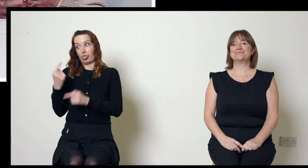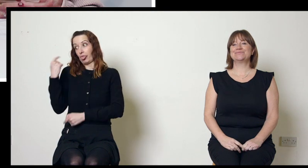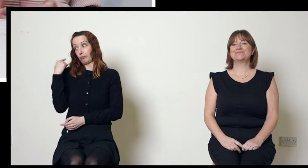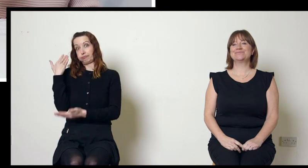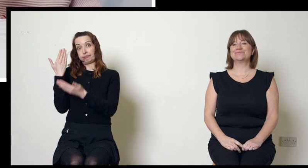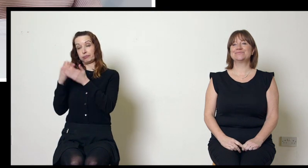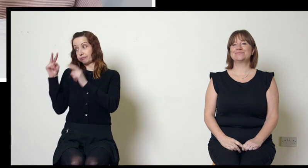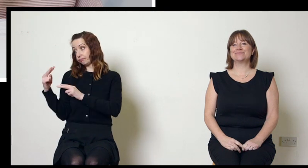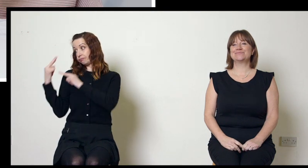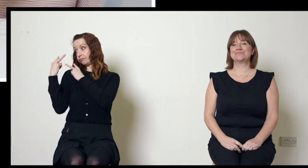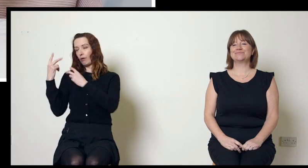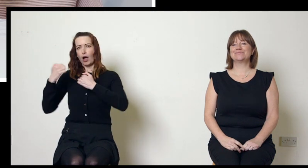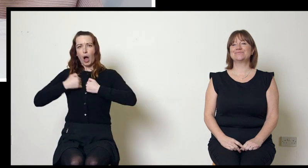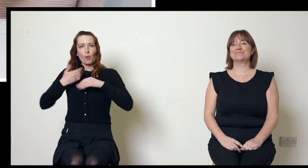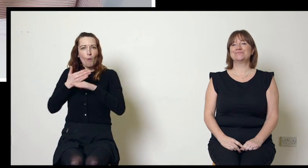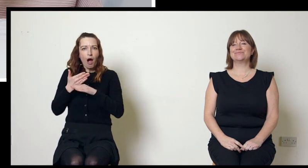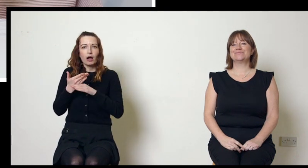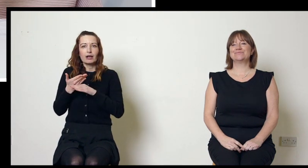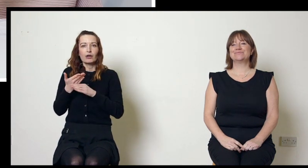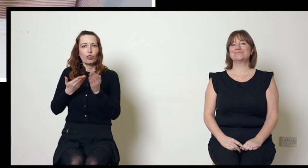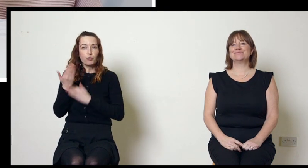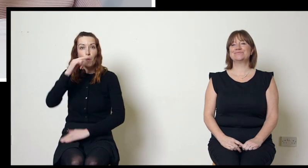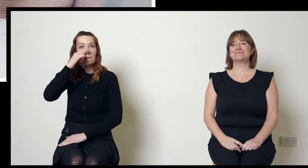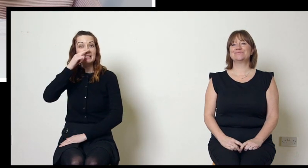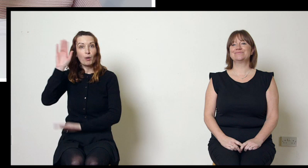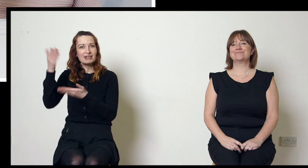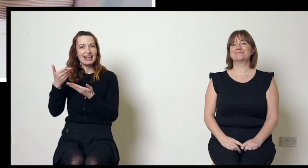at Peterborough Presents in accessibility really,